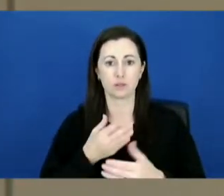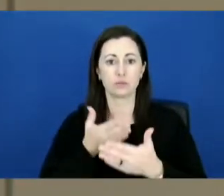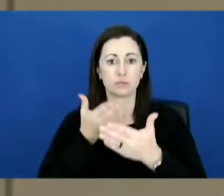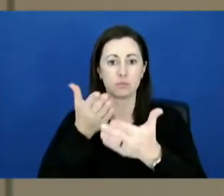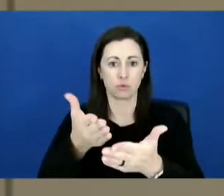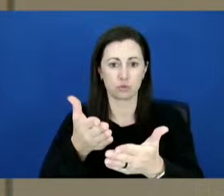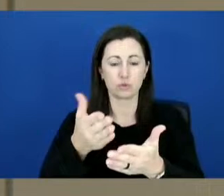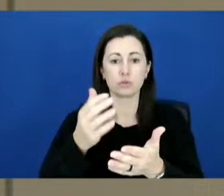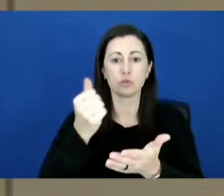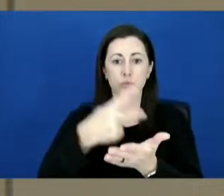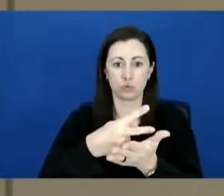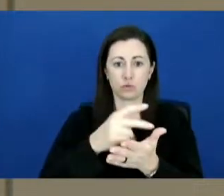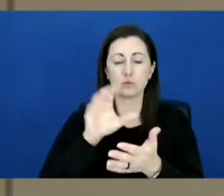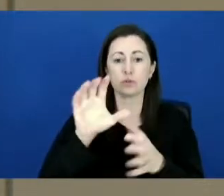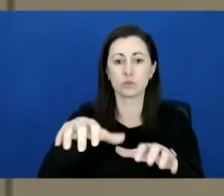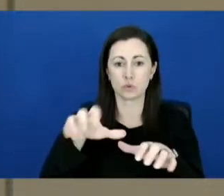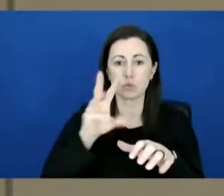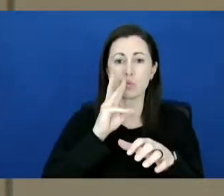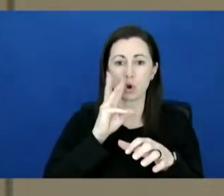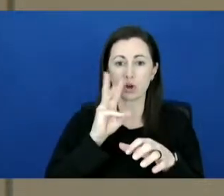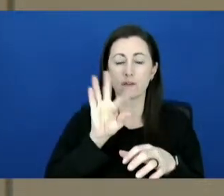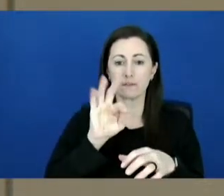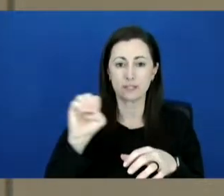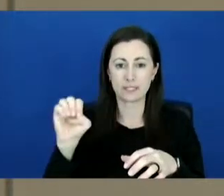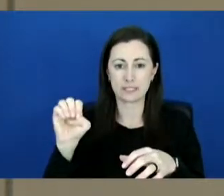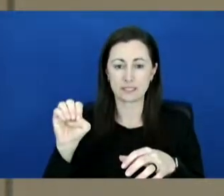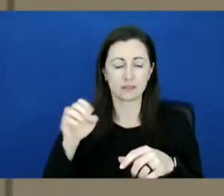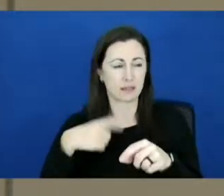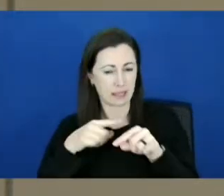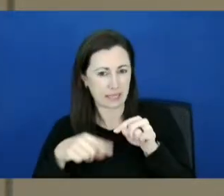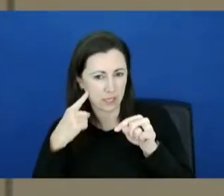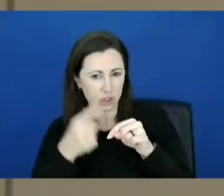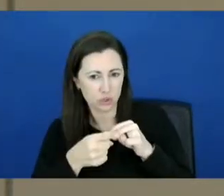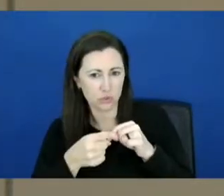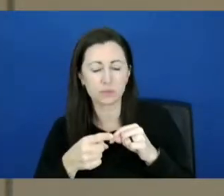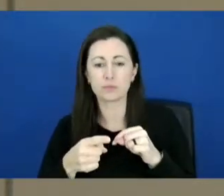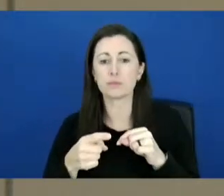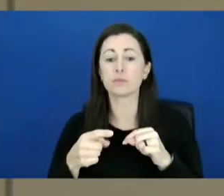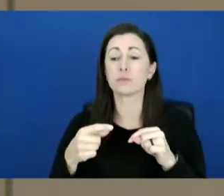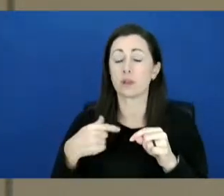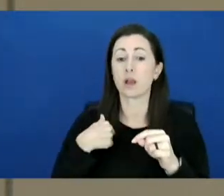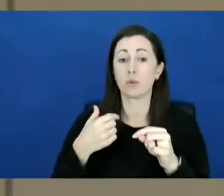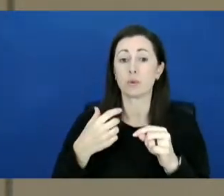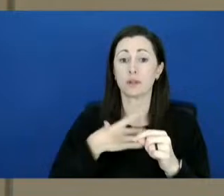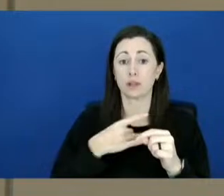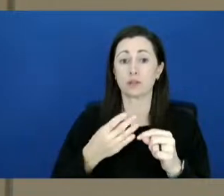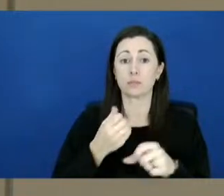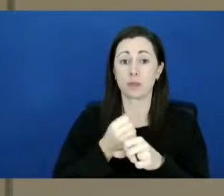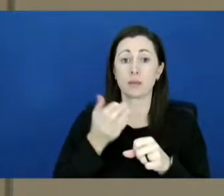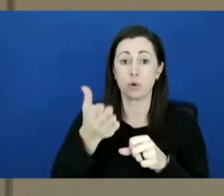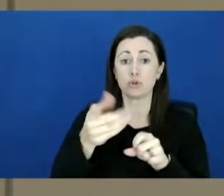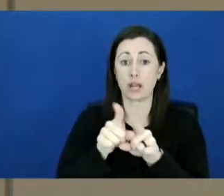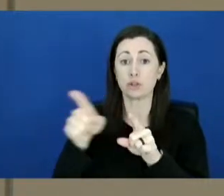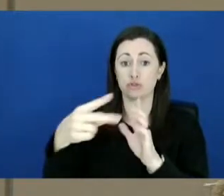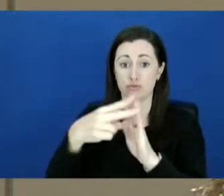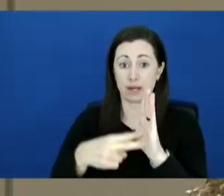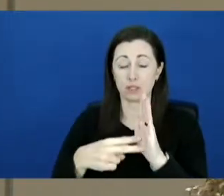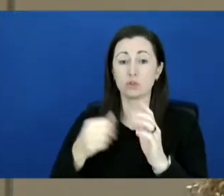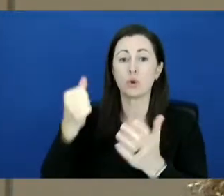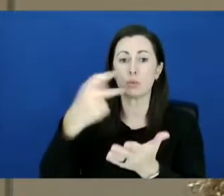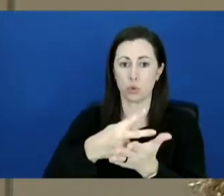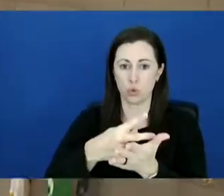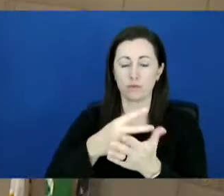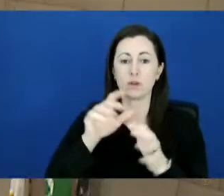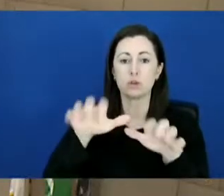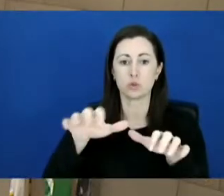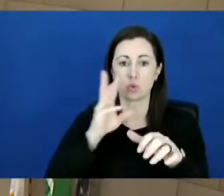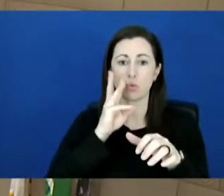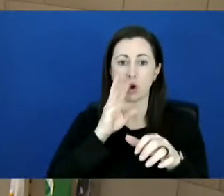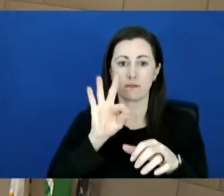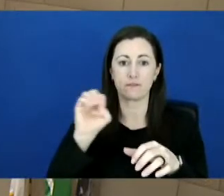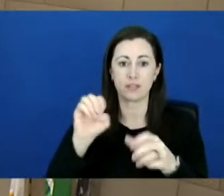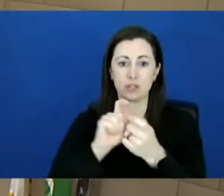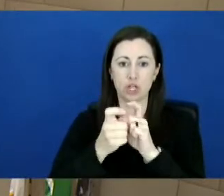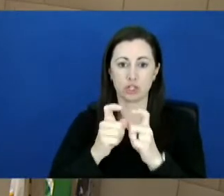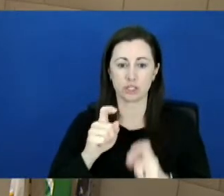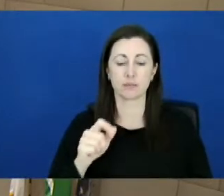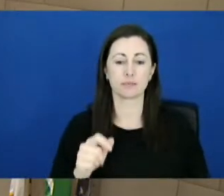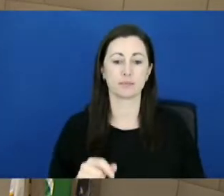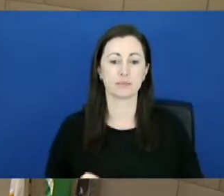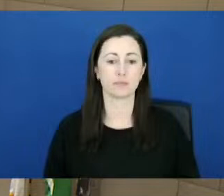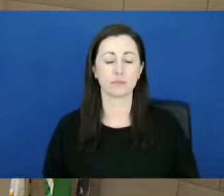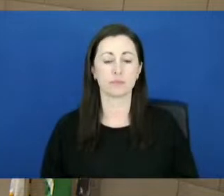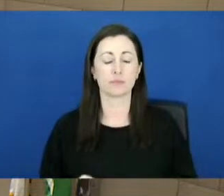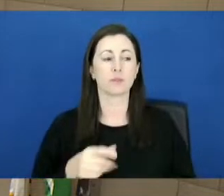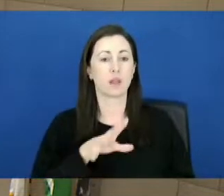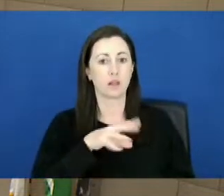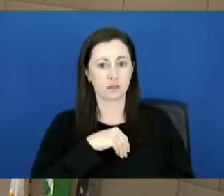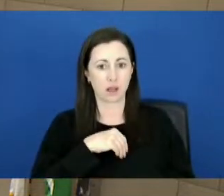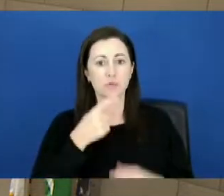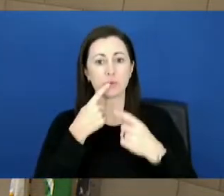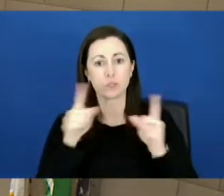MOTION TO APPROVE THE STORMWATEO